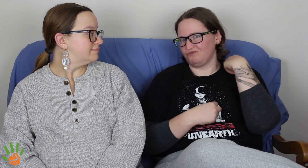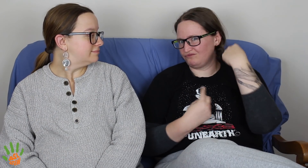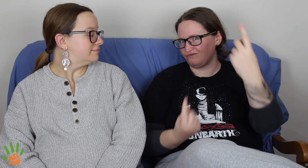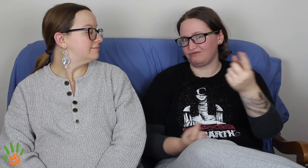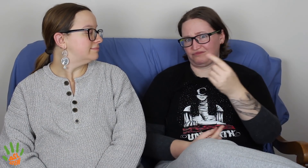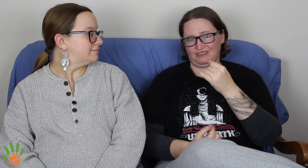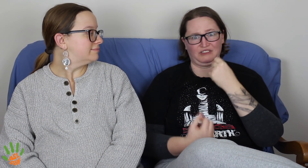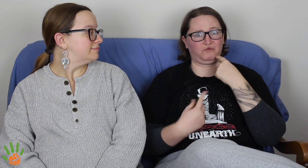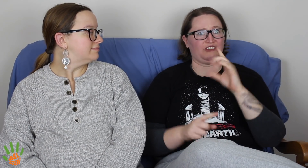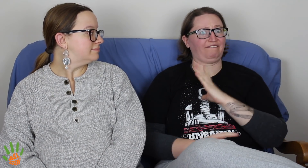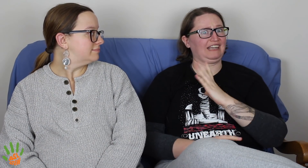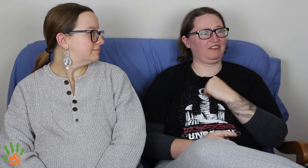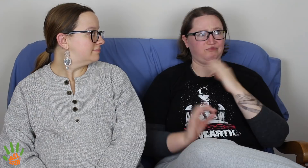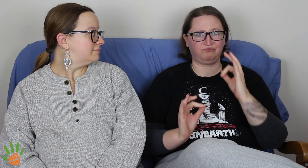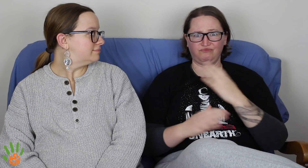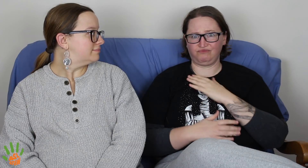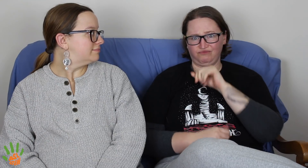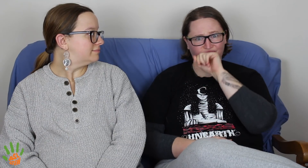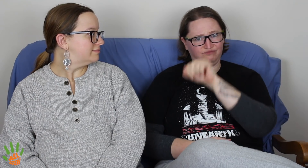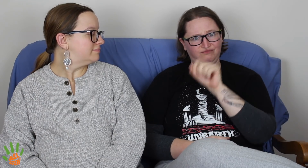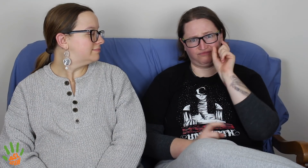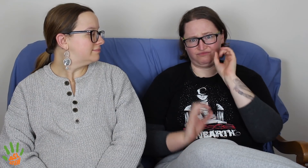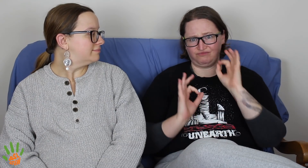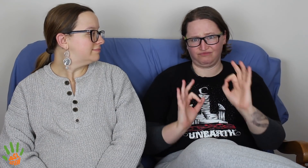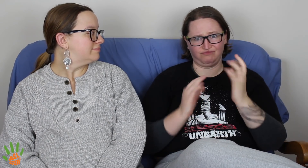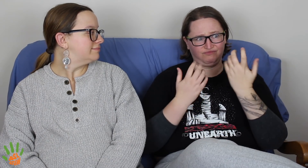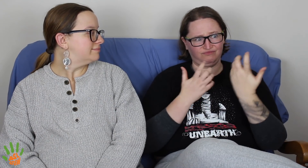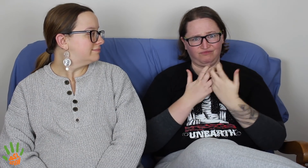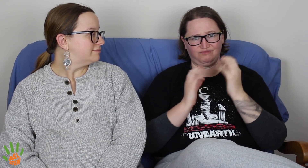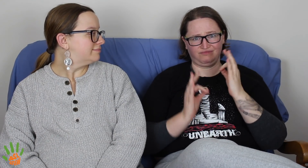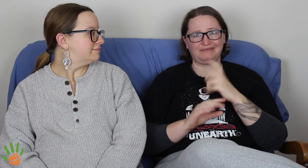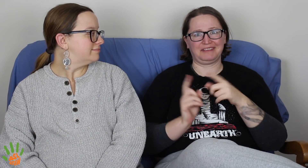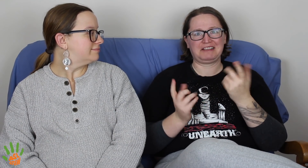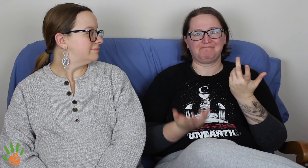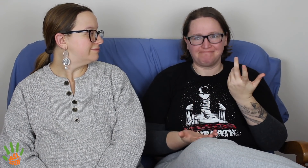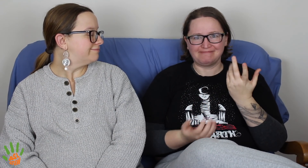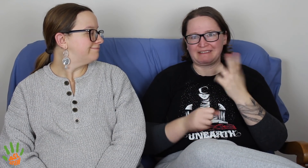So I've used hearing aids and they've worked fine. I'm very satisfied with that. It's a good match for me.